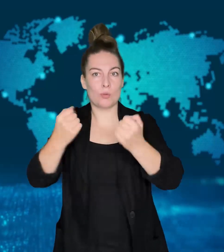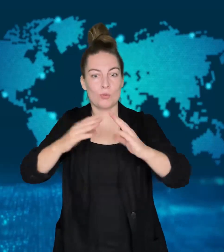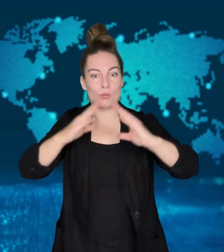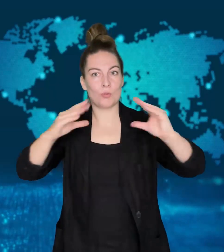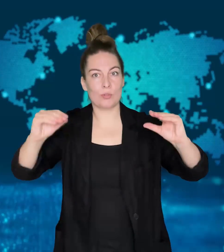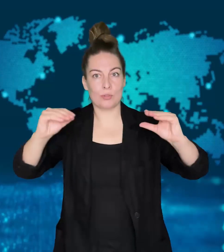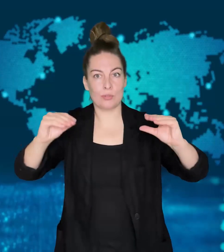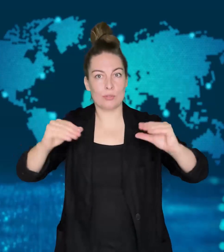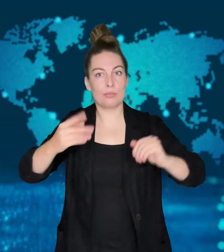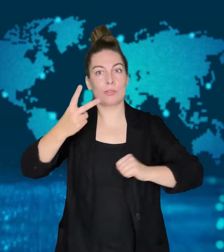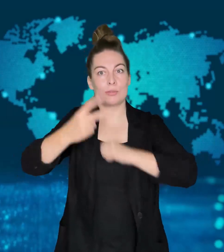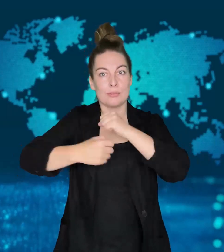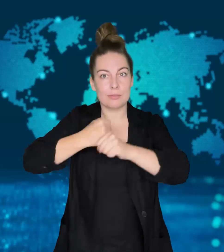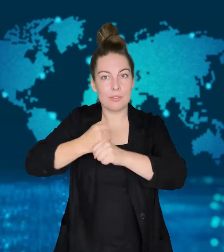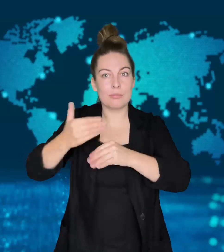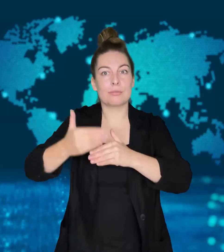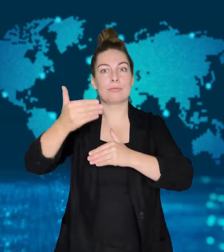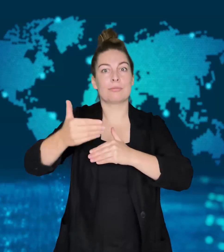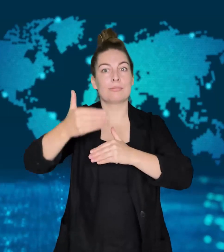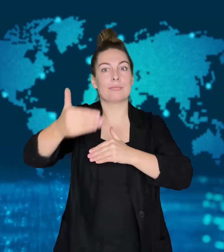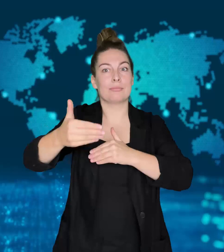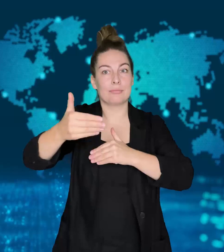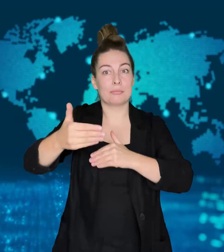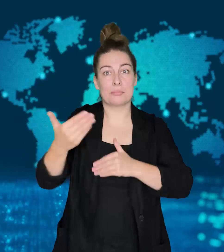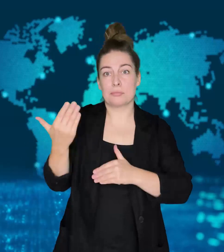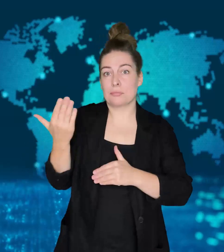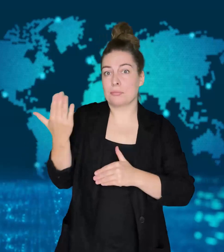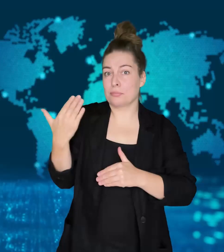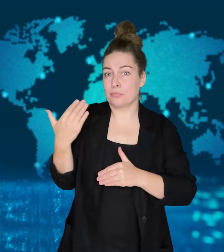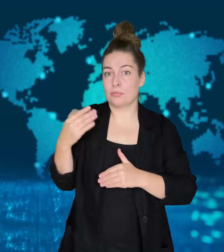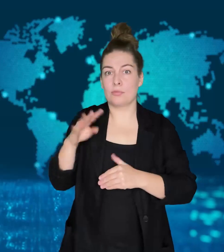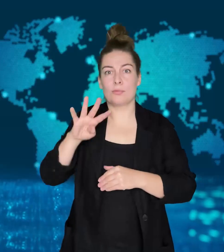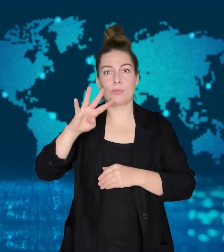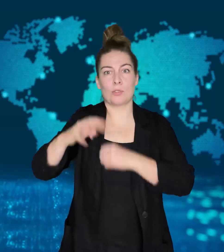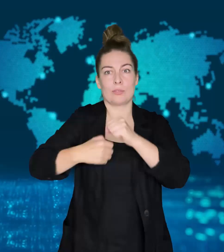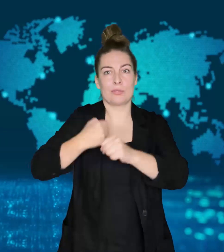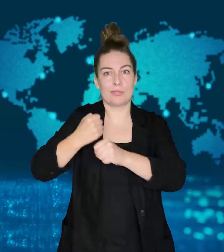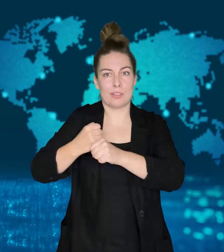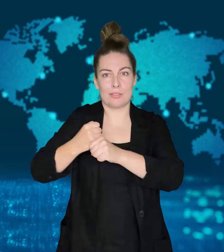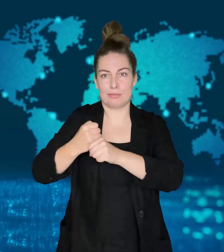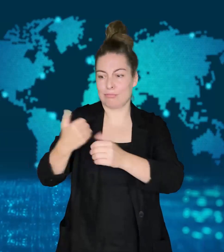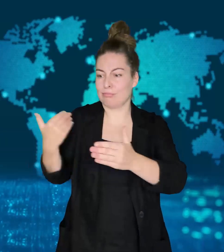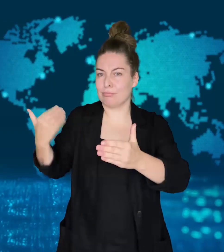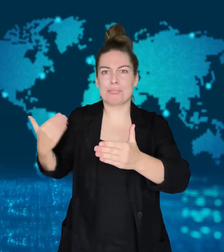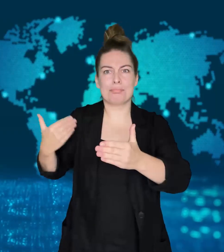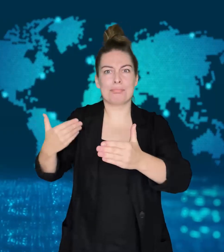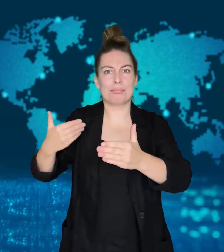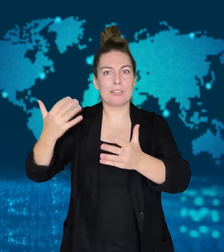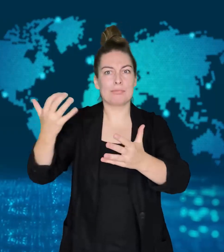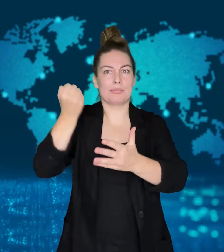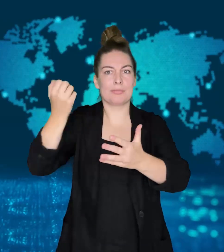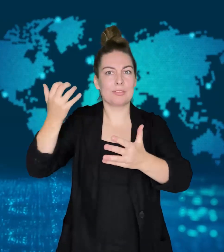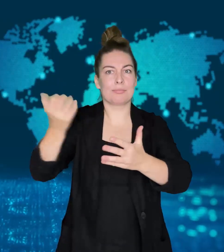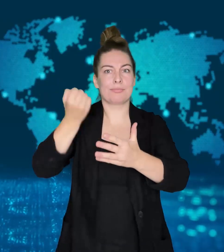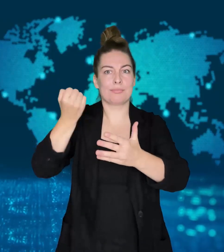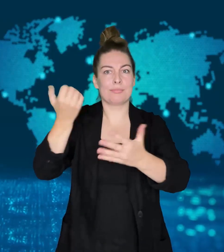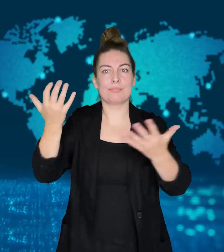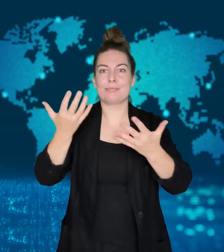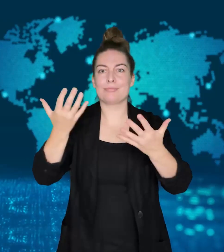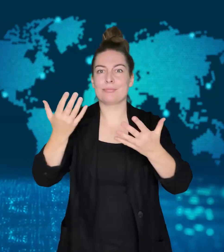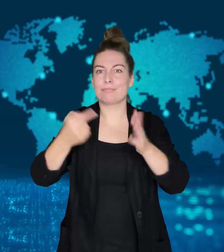They have previously won the World Solar Challenge